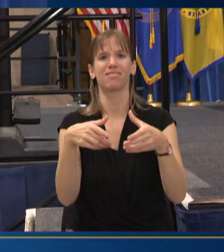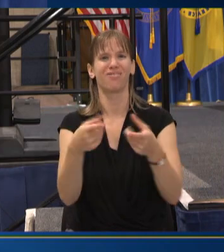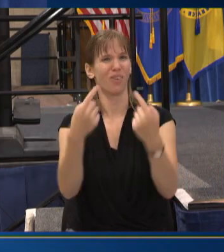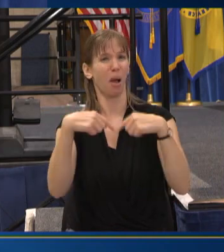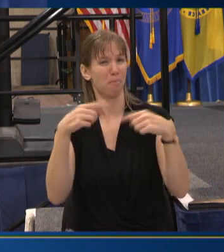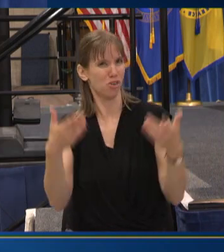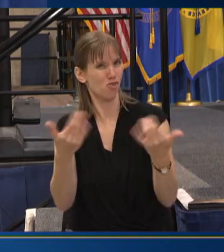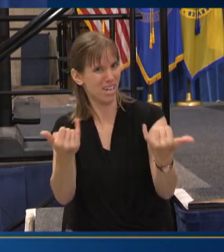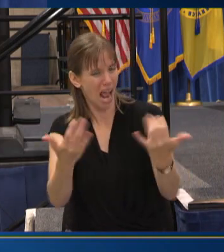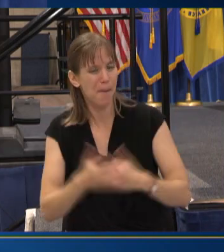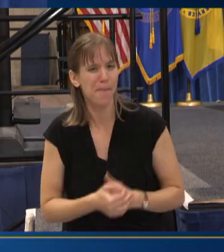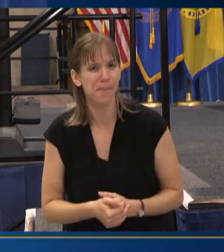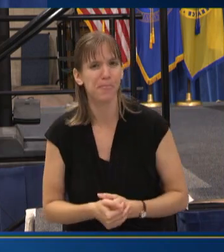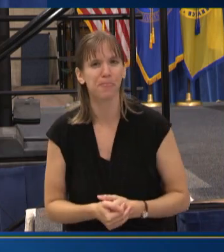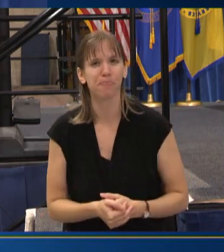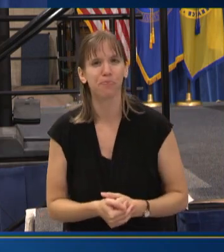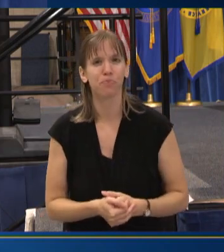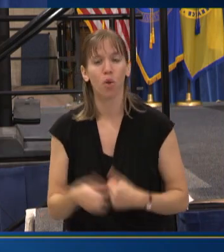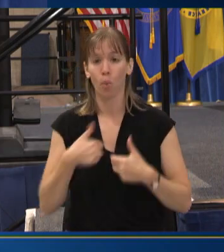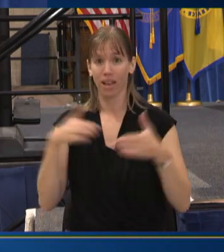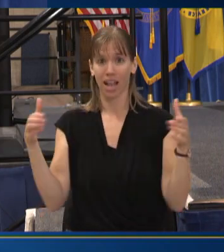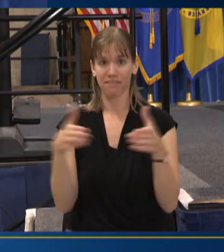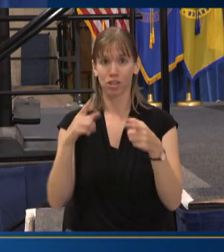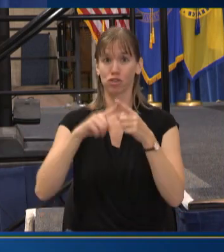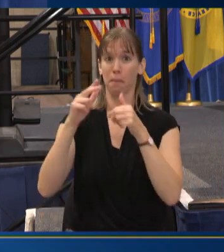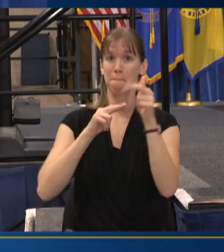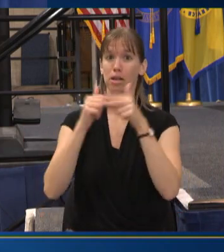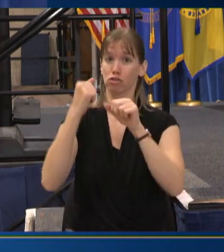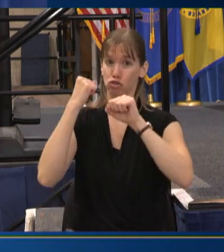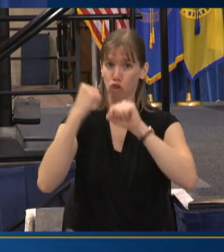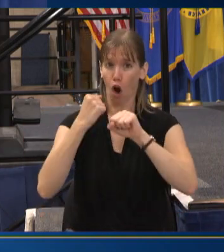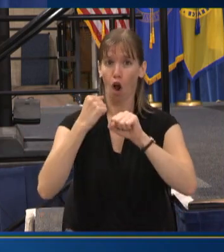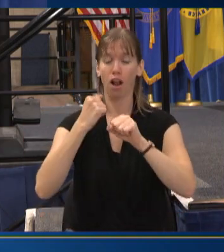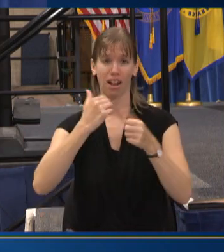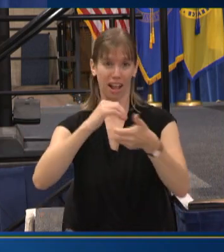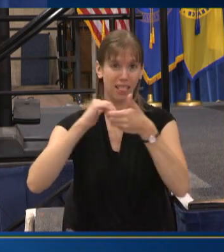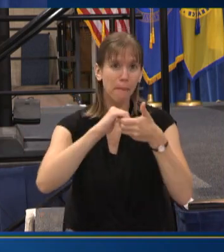We are convened today to develop stronger collaborations and coordination among